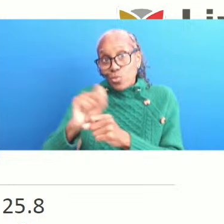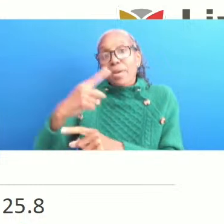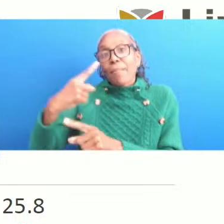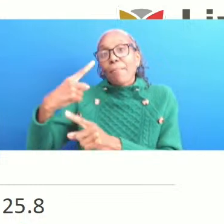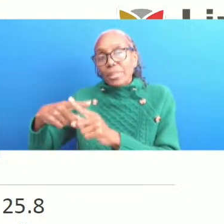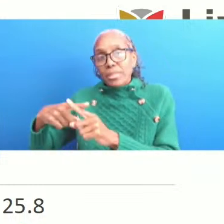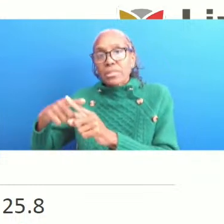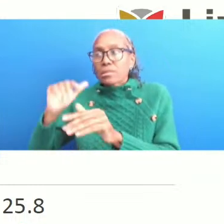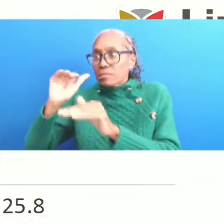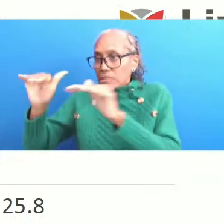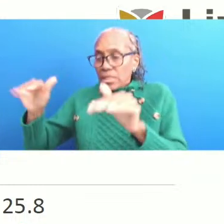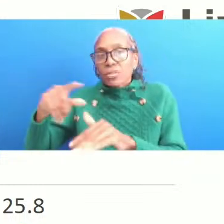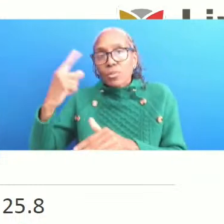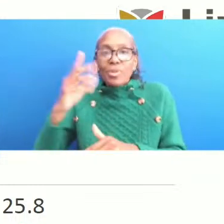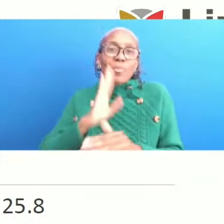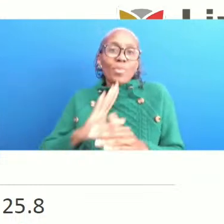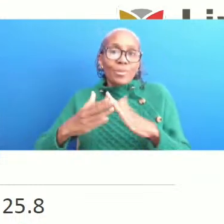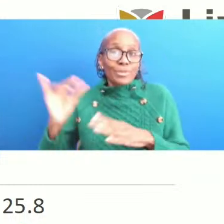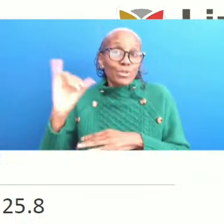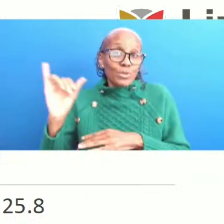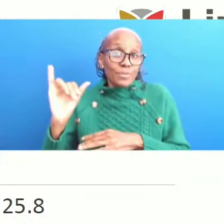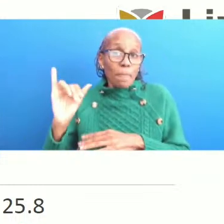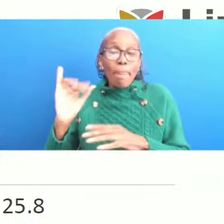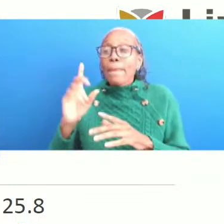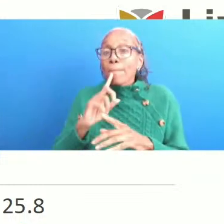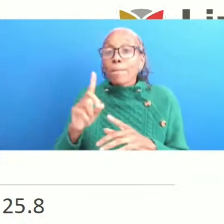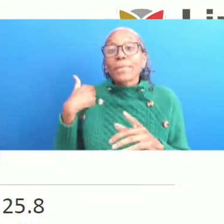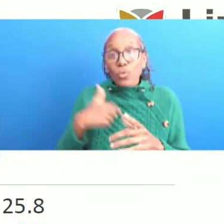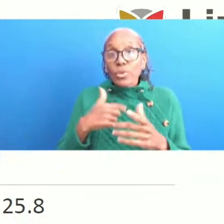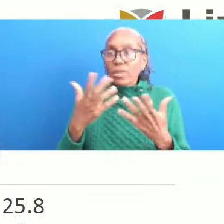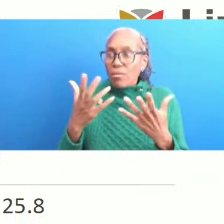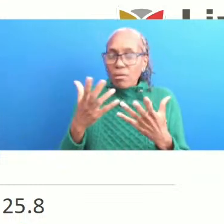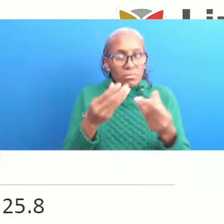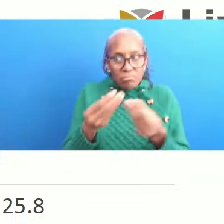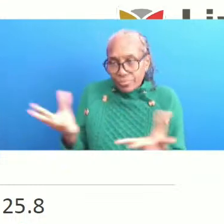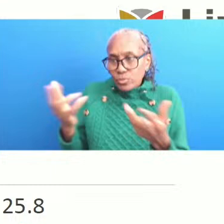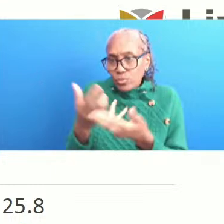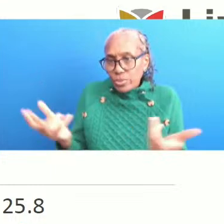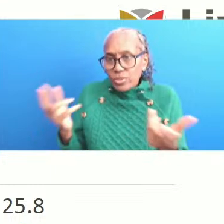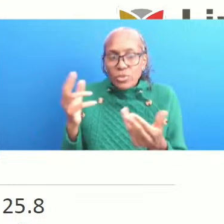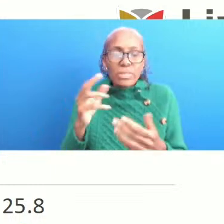ARE ALSO ABLE ARE REACHING OUT